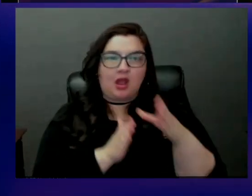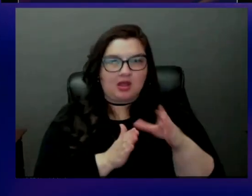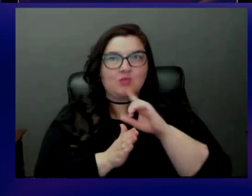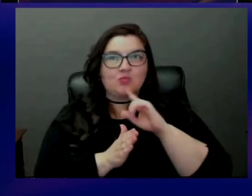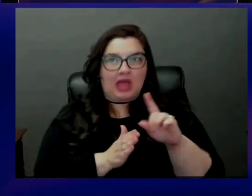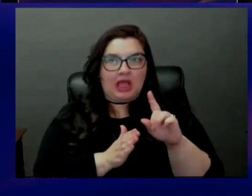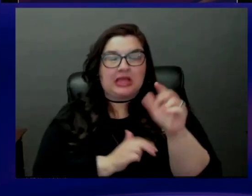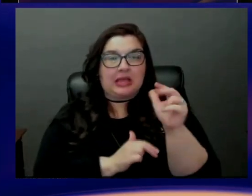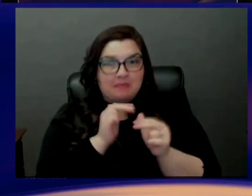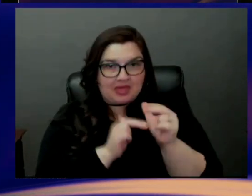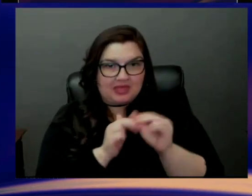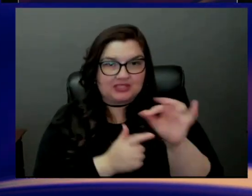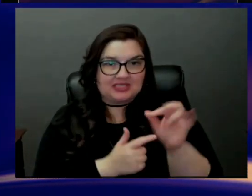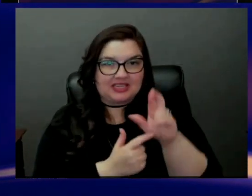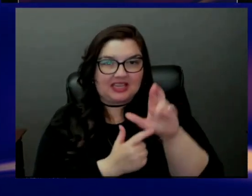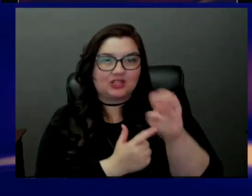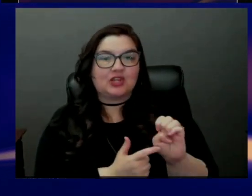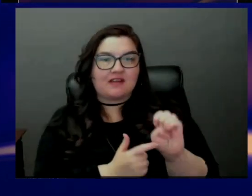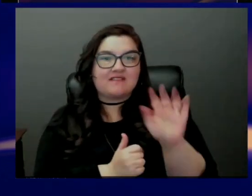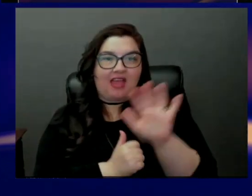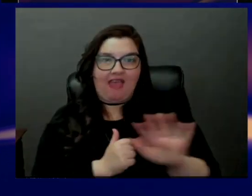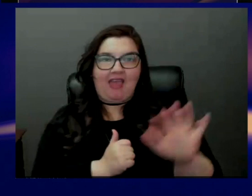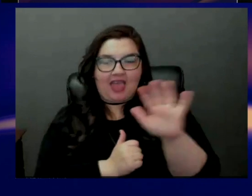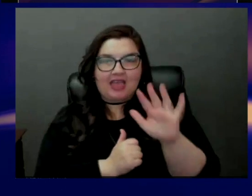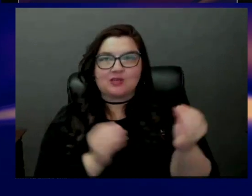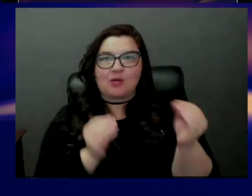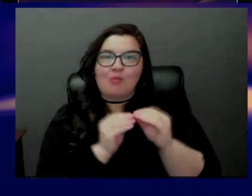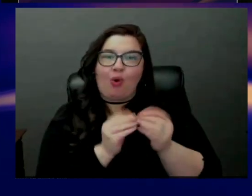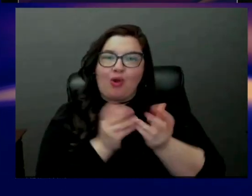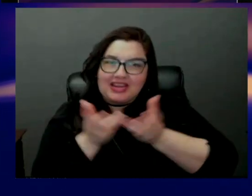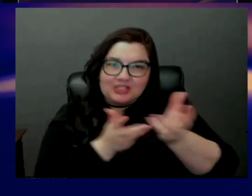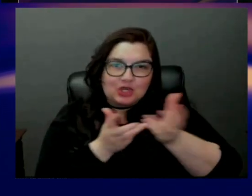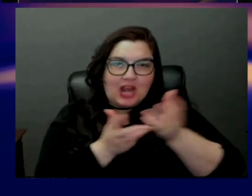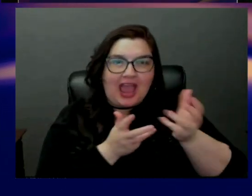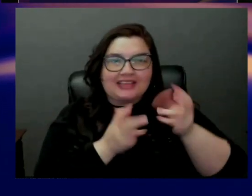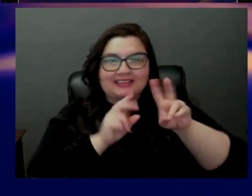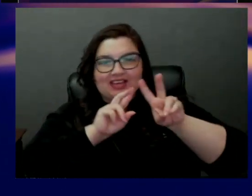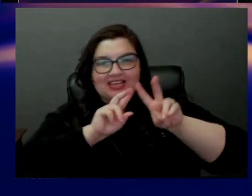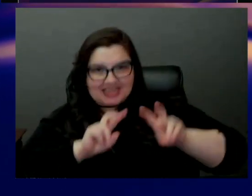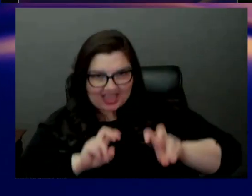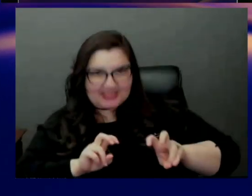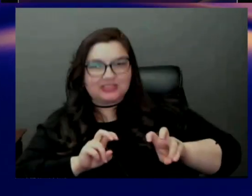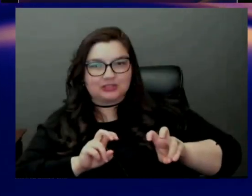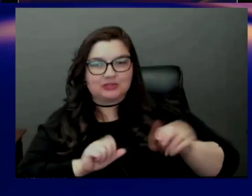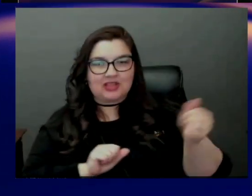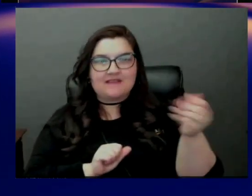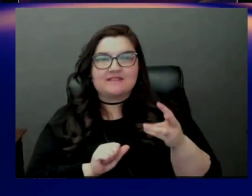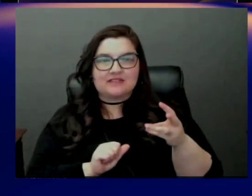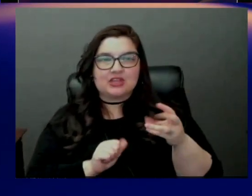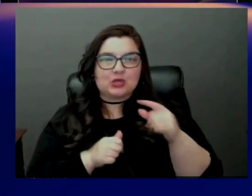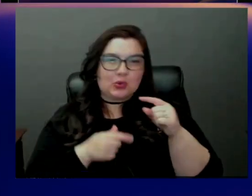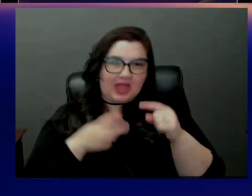to do a lot more interactive analysis. So there's a couple of attributes about what we've got here that facilitates